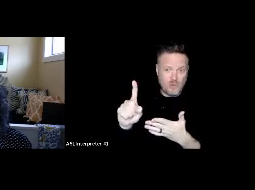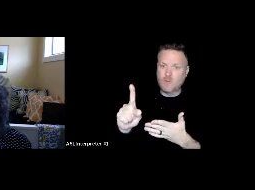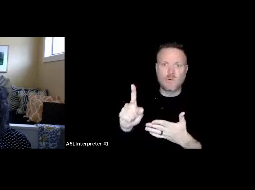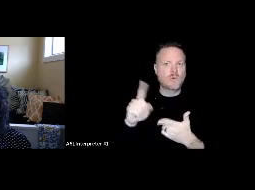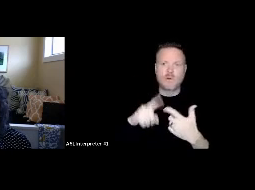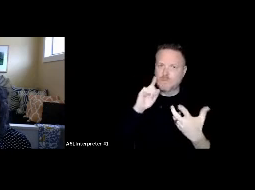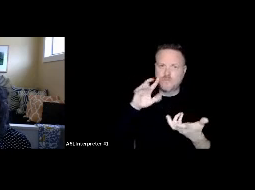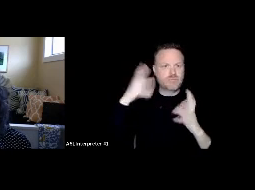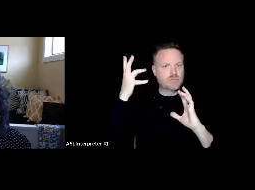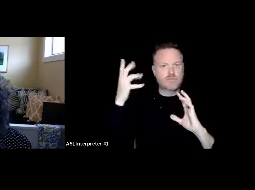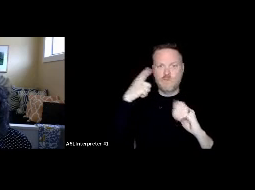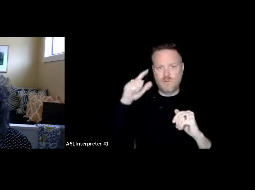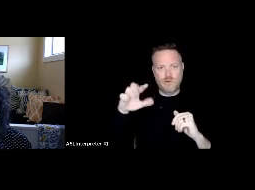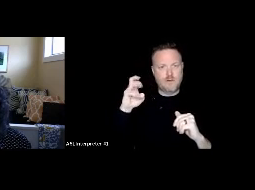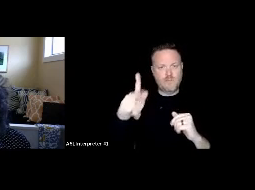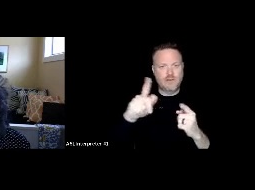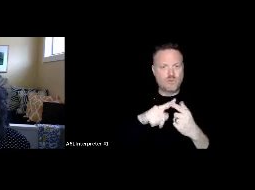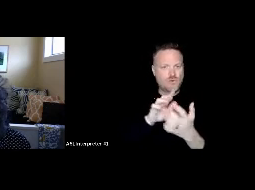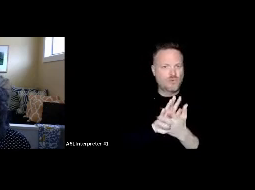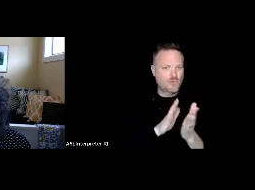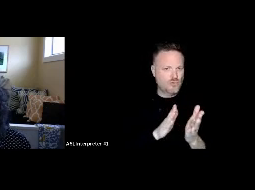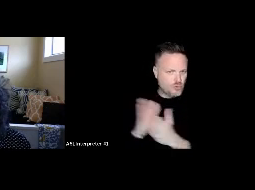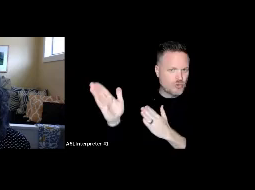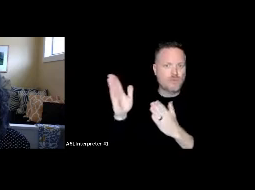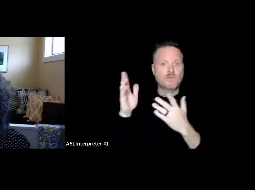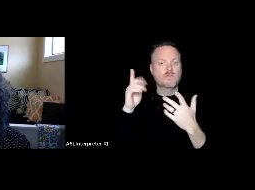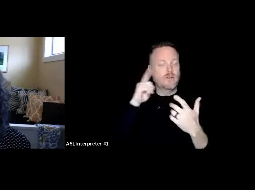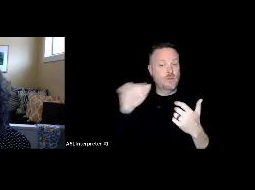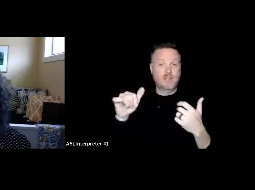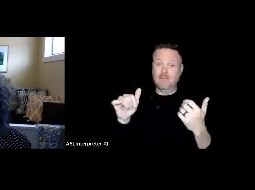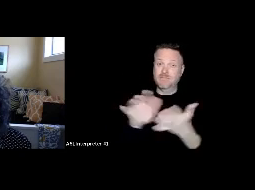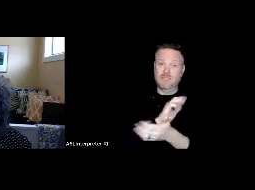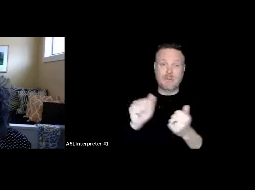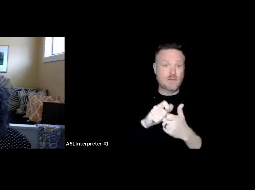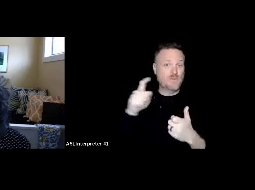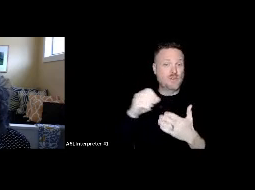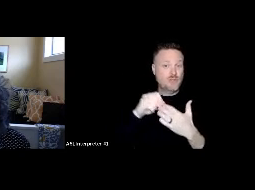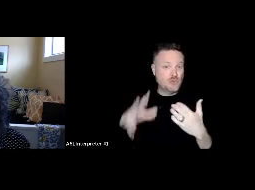return to learn plan and can really cause damage for students emotionally as well as academically.